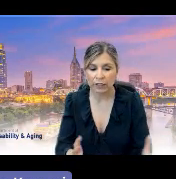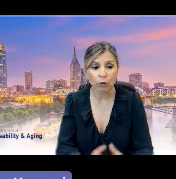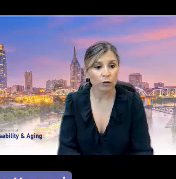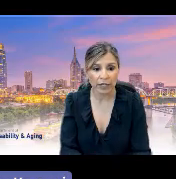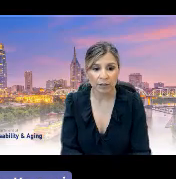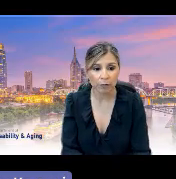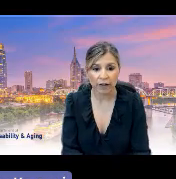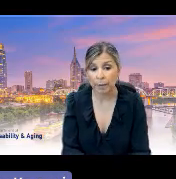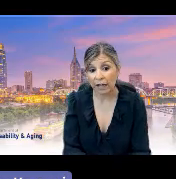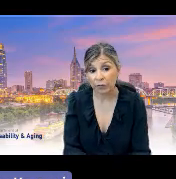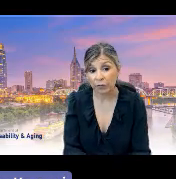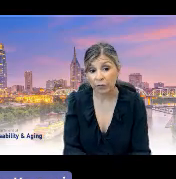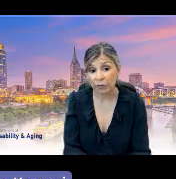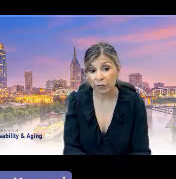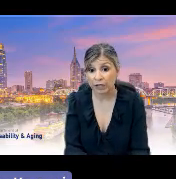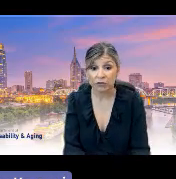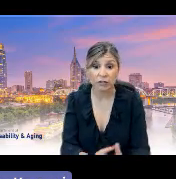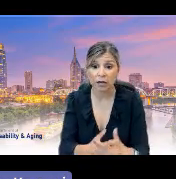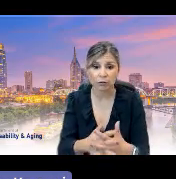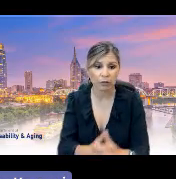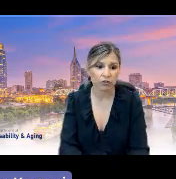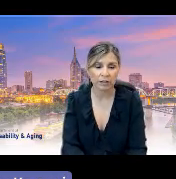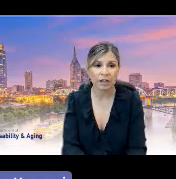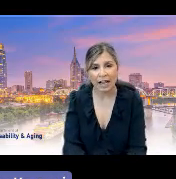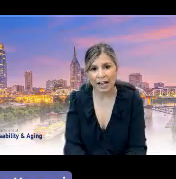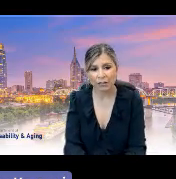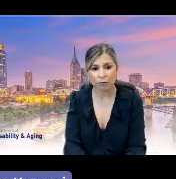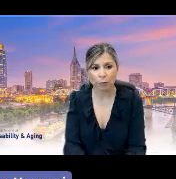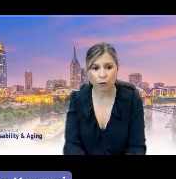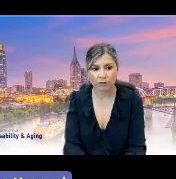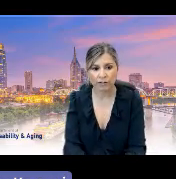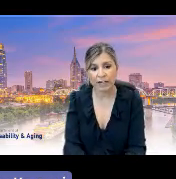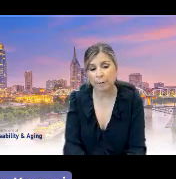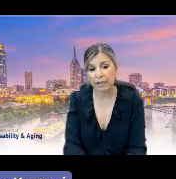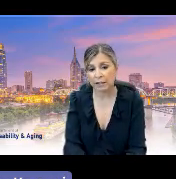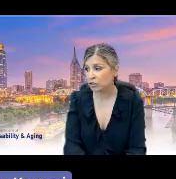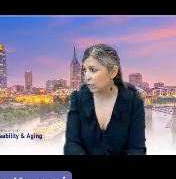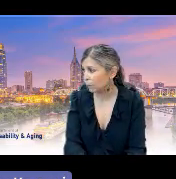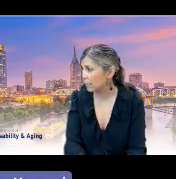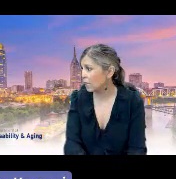Really we're looking to provide a pathway to participation, contribution, and the ripple words of independent achievement.